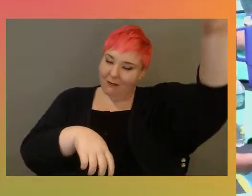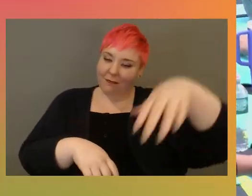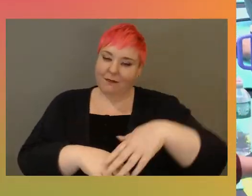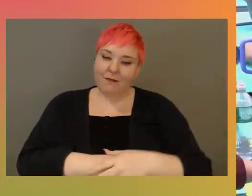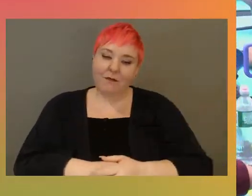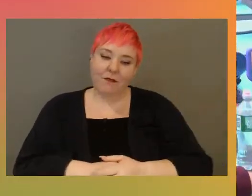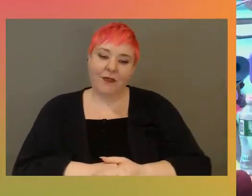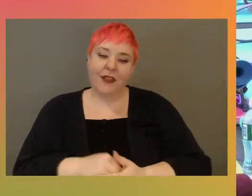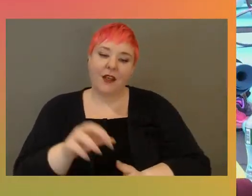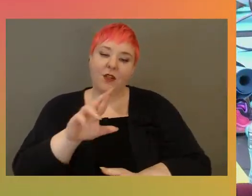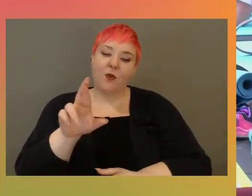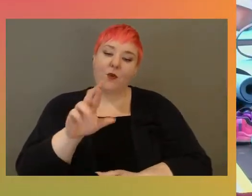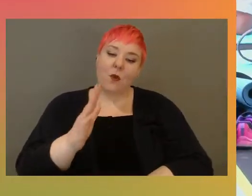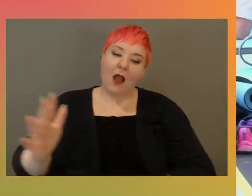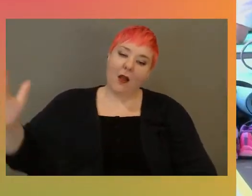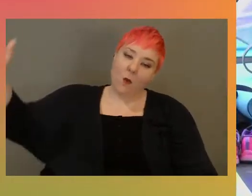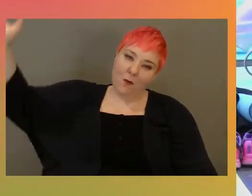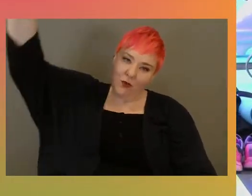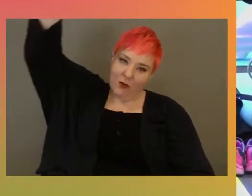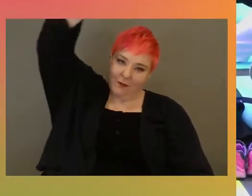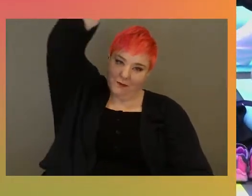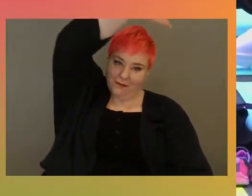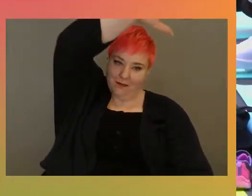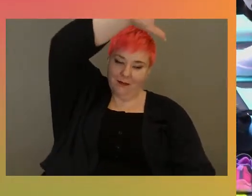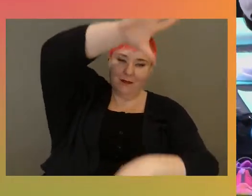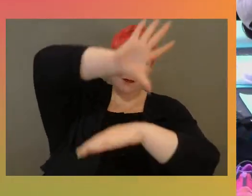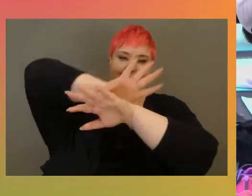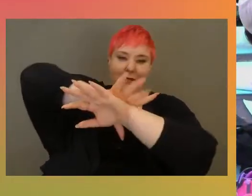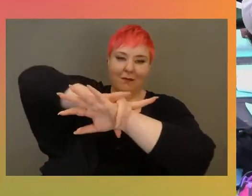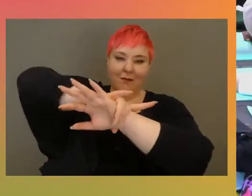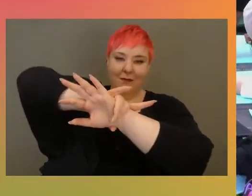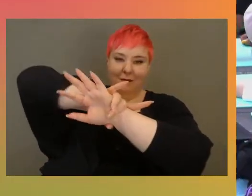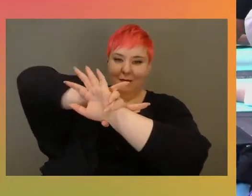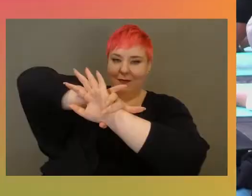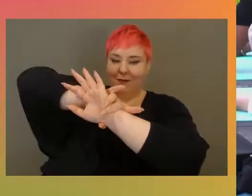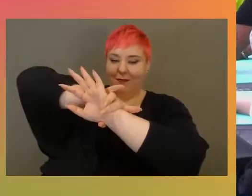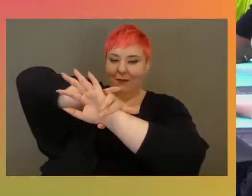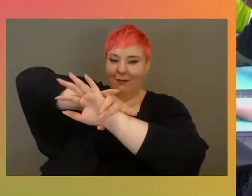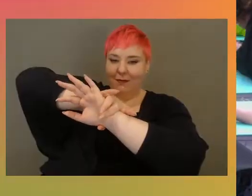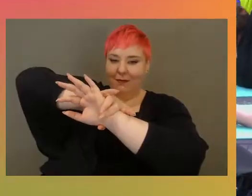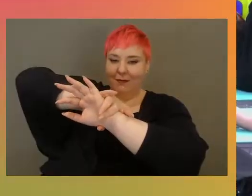AND LOWER DOWN.